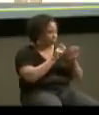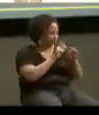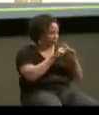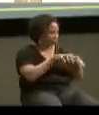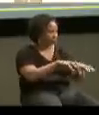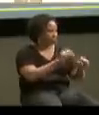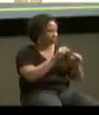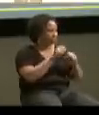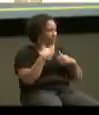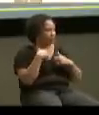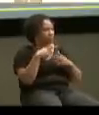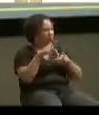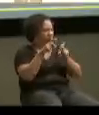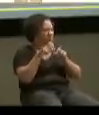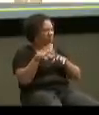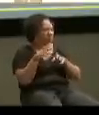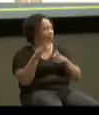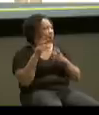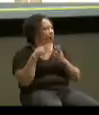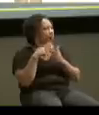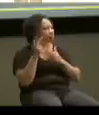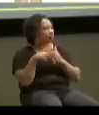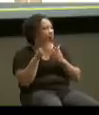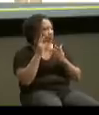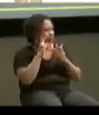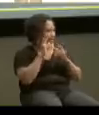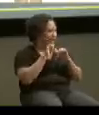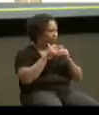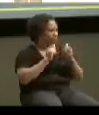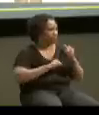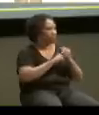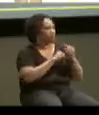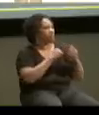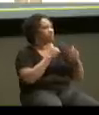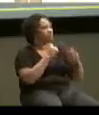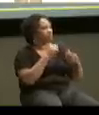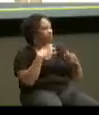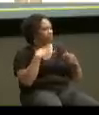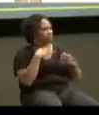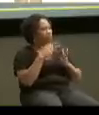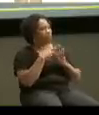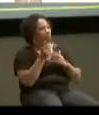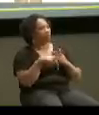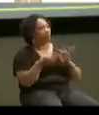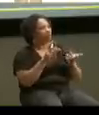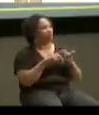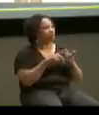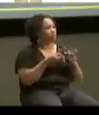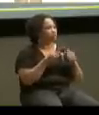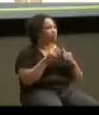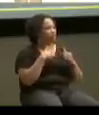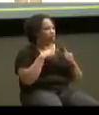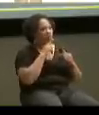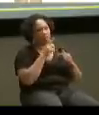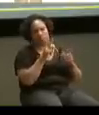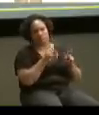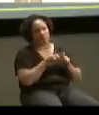A DELIBERATIVE PROCESS THAT WE'RE TALKING AND PILOTS AND DEVELOPING THE RIGHT INCENTIVE STRUCTURE, VERY MUCH IN THE SAME